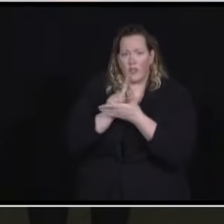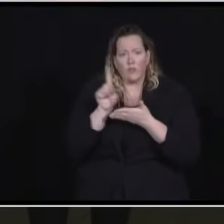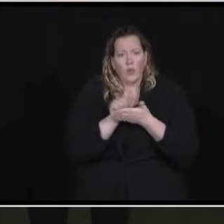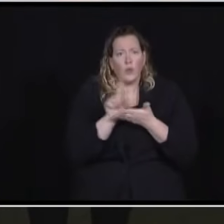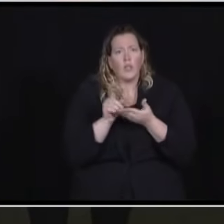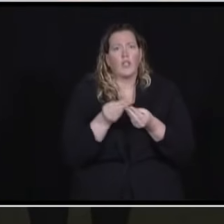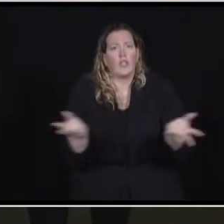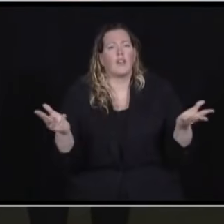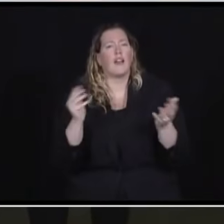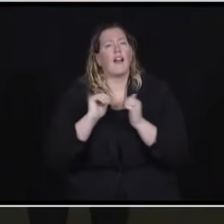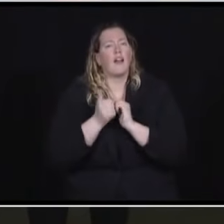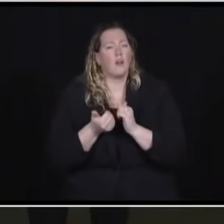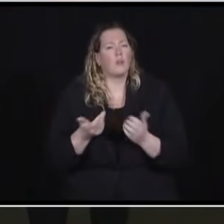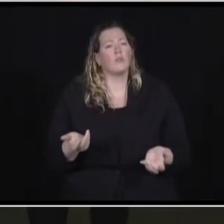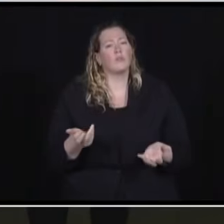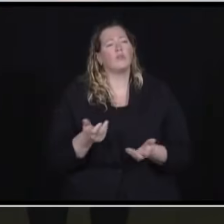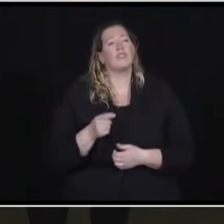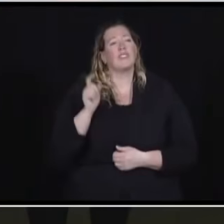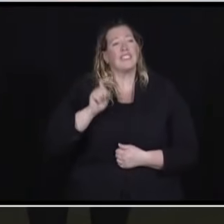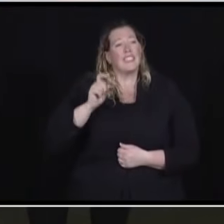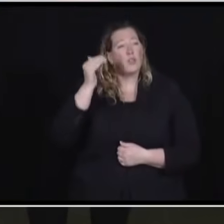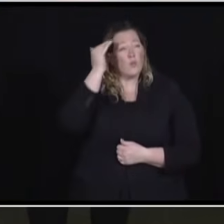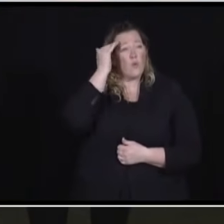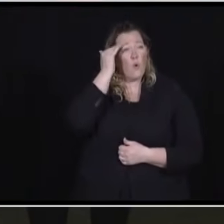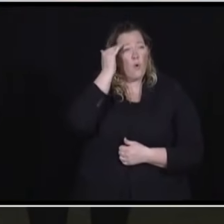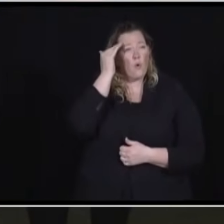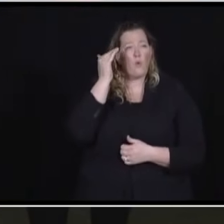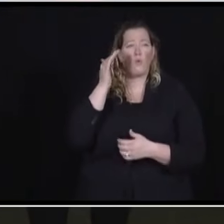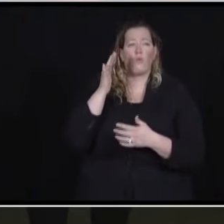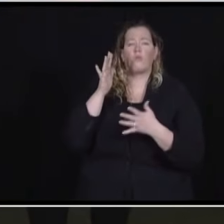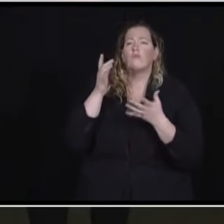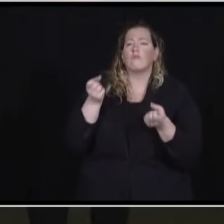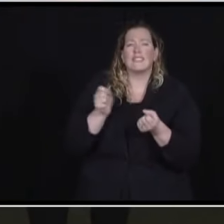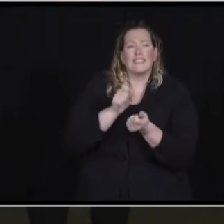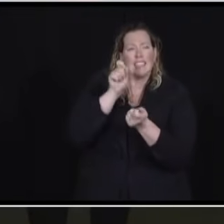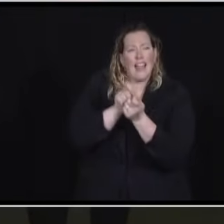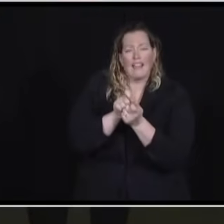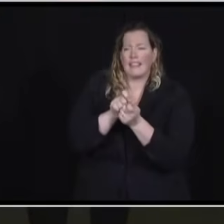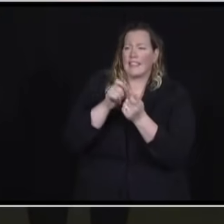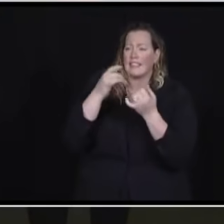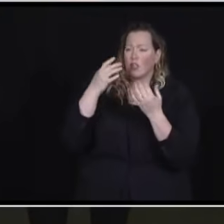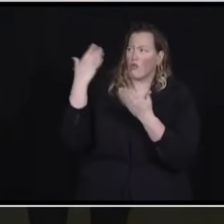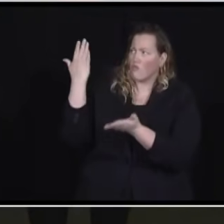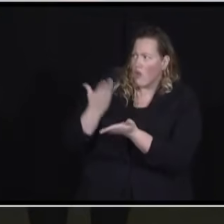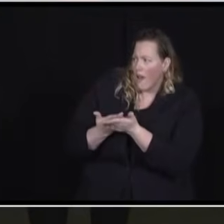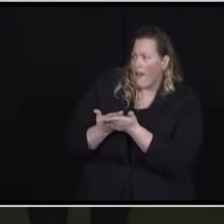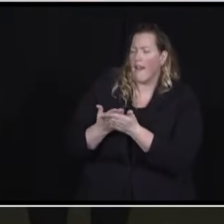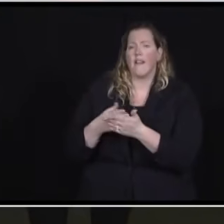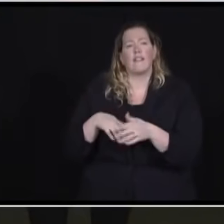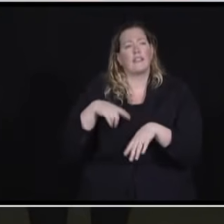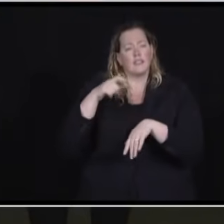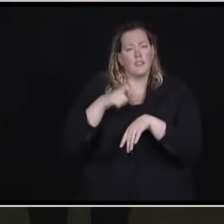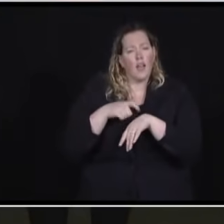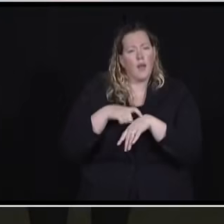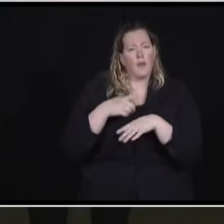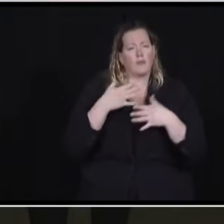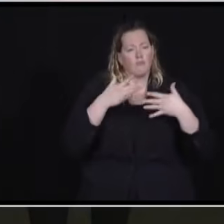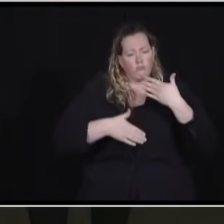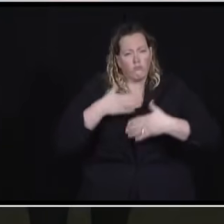getting, because each vaccine will come with the unique requirements and potential challenges. We also need to know how many vaccines we will